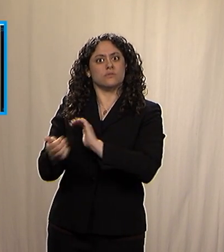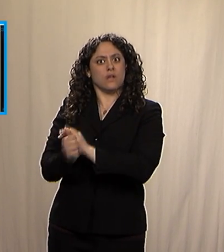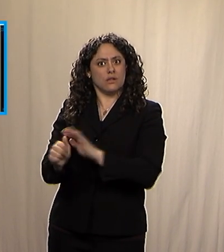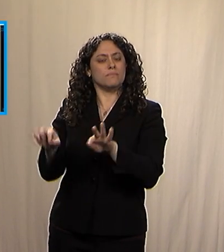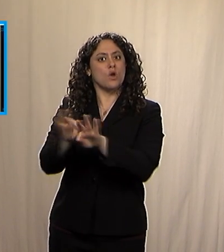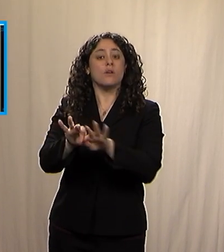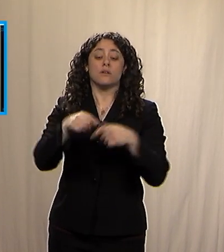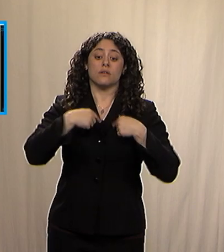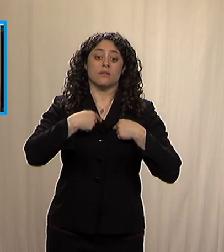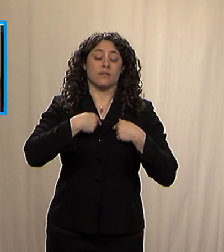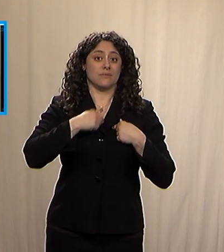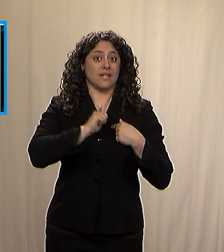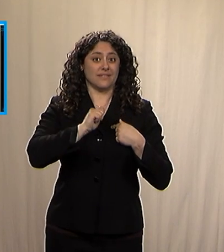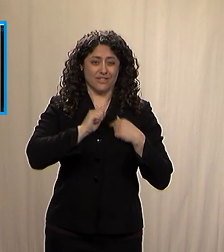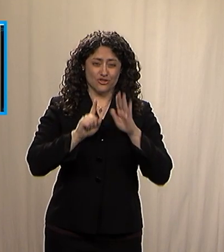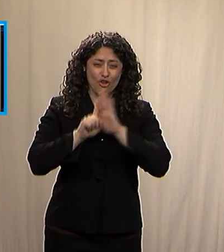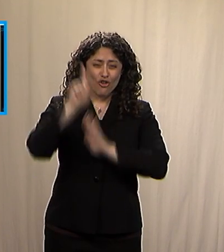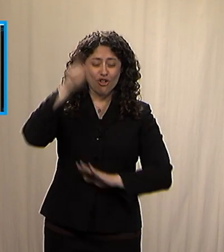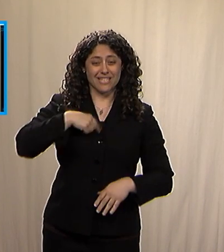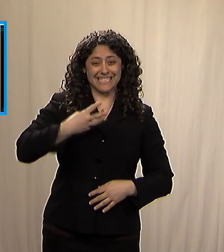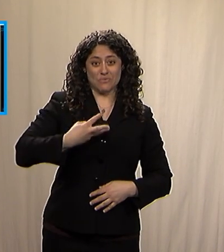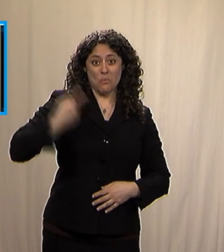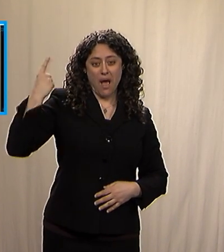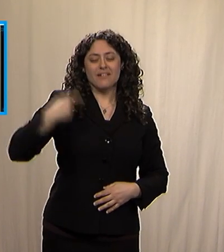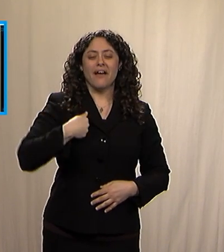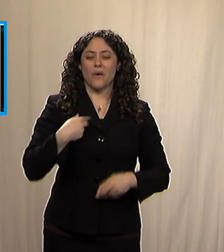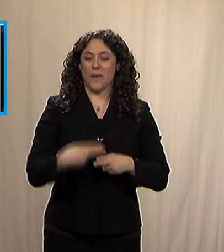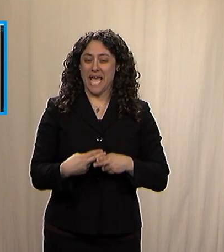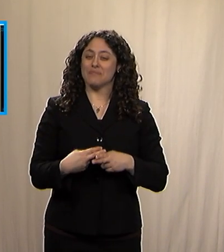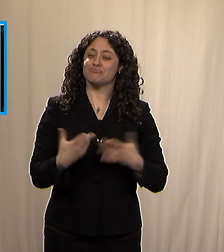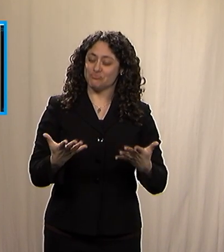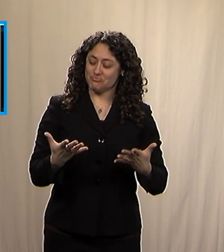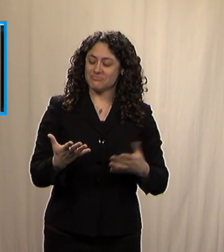I weigh a certain amount. I have a very different presence in a room